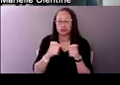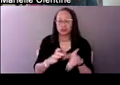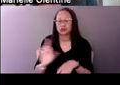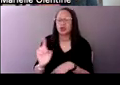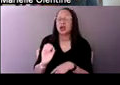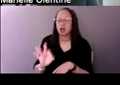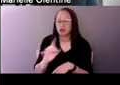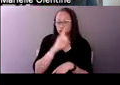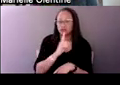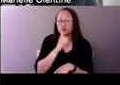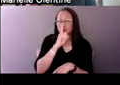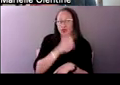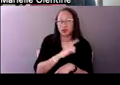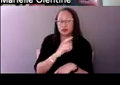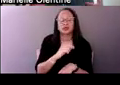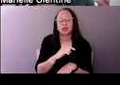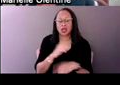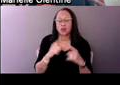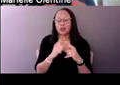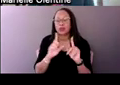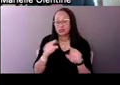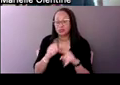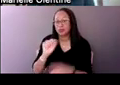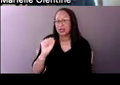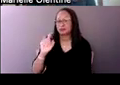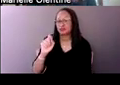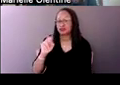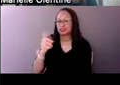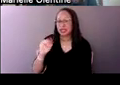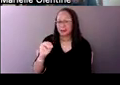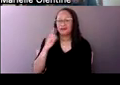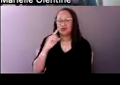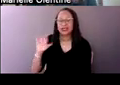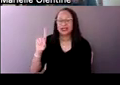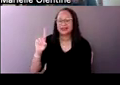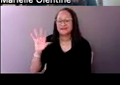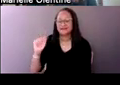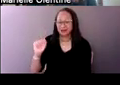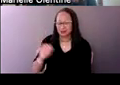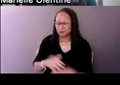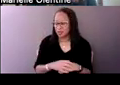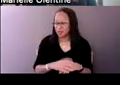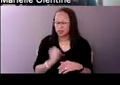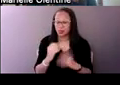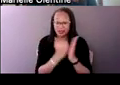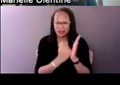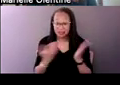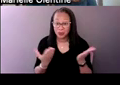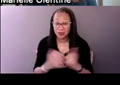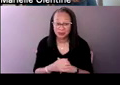genuinely connecting as humans, and so I think we got